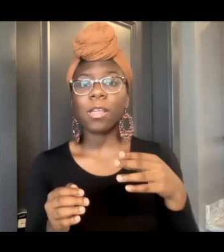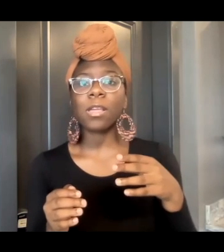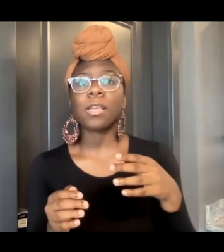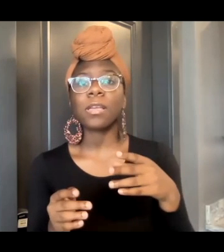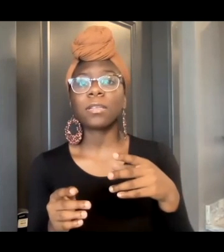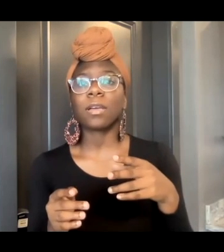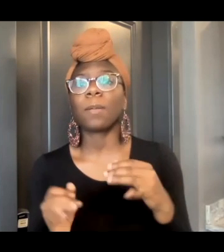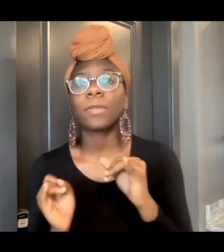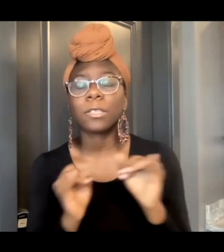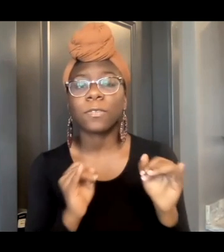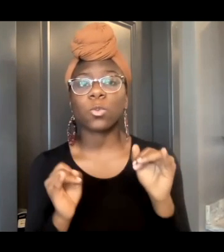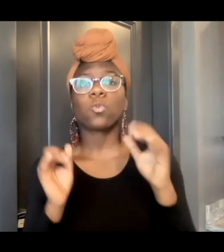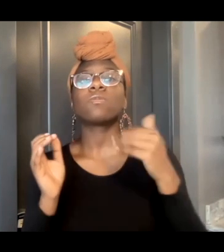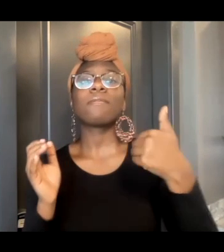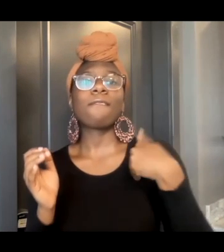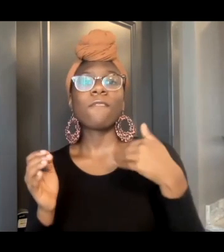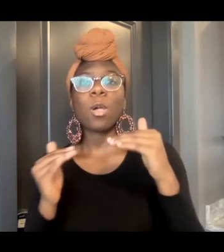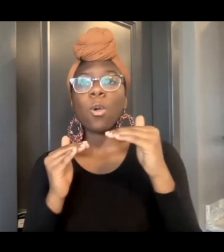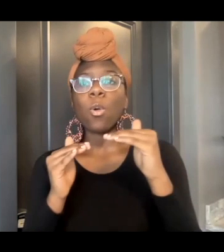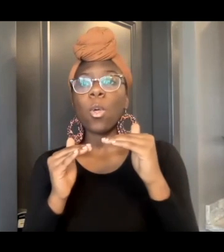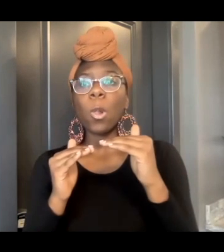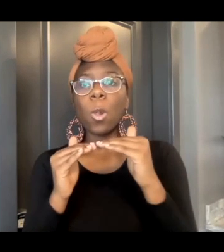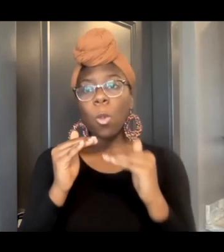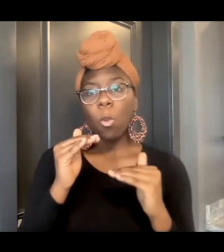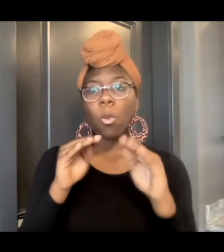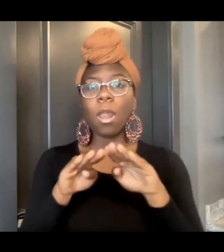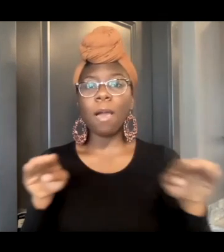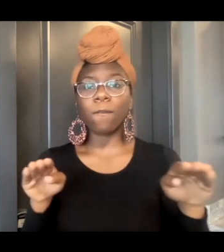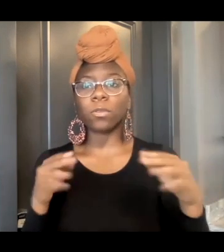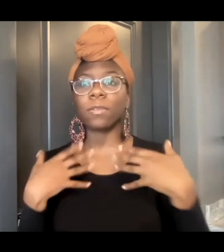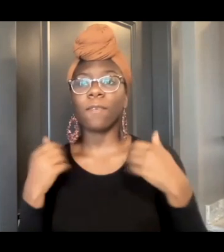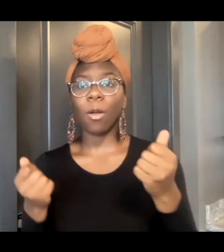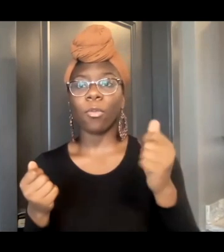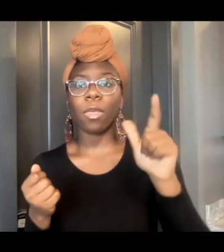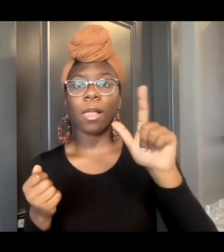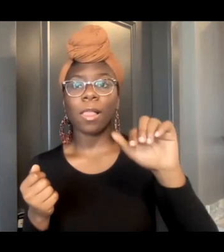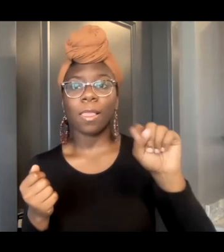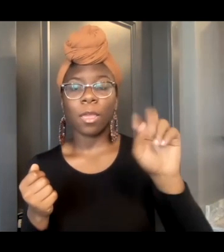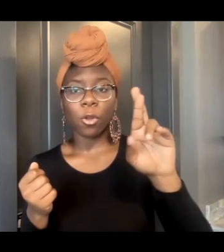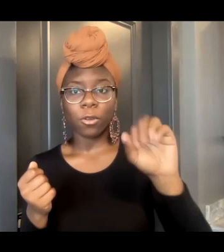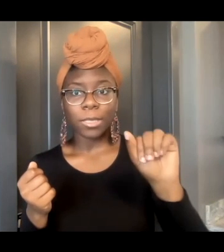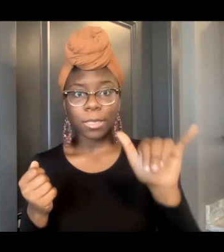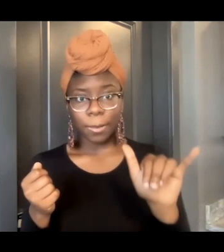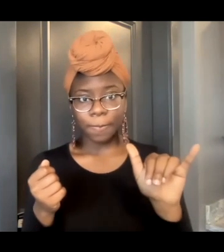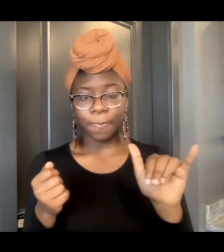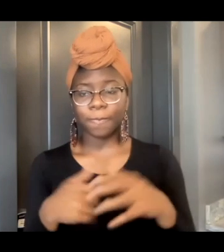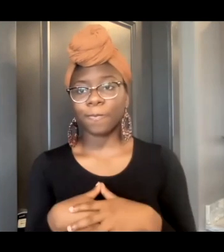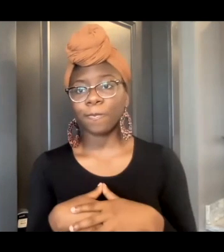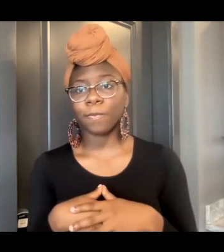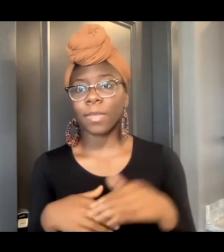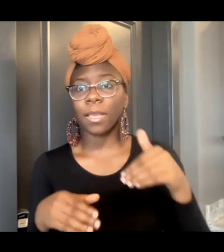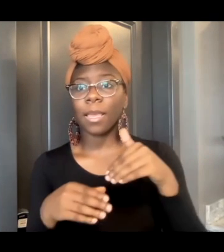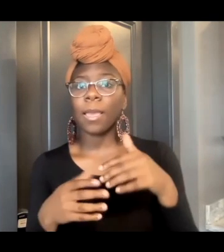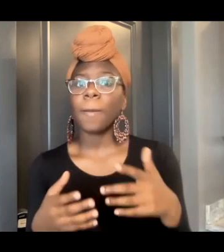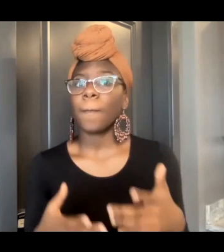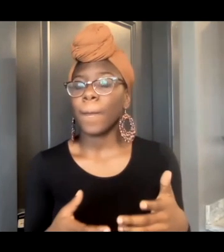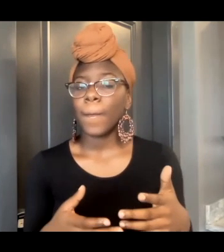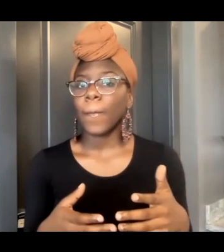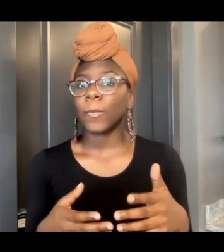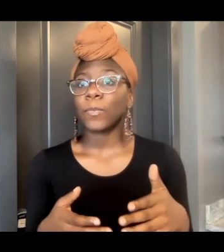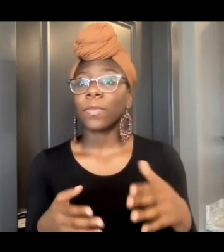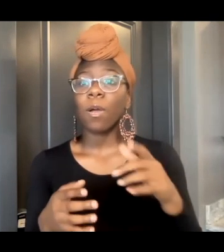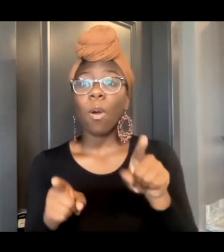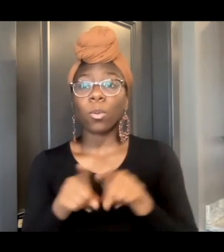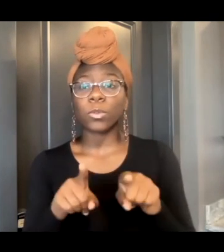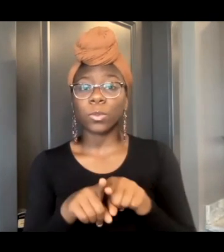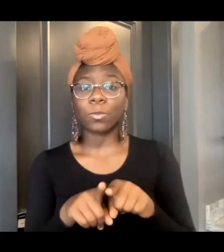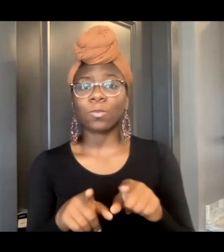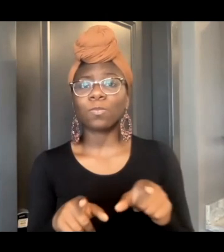deaf individuals may have lower levels of health literacy.